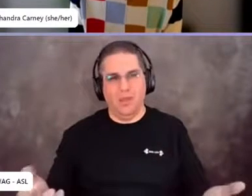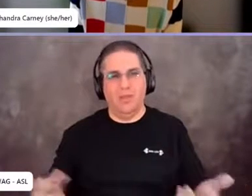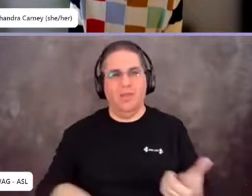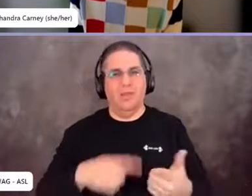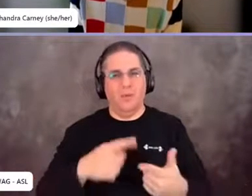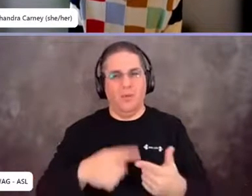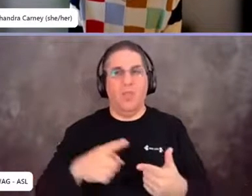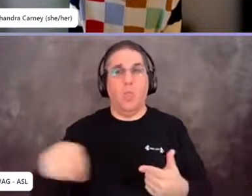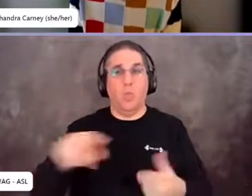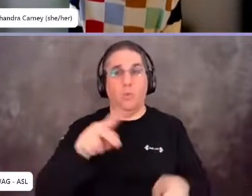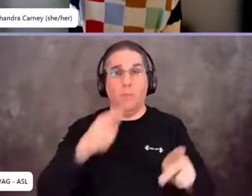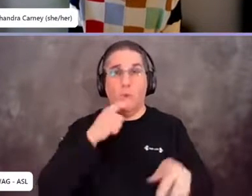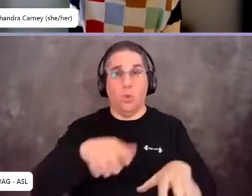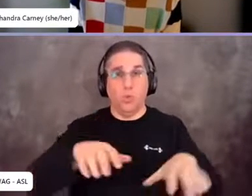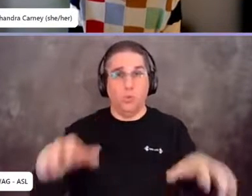carries this risk and it would be so much